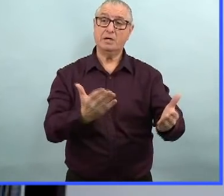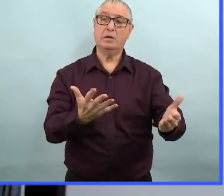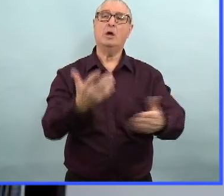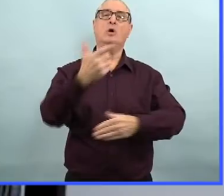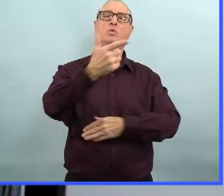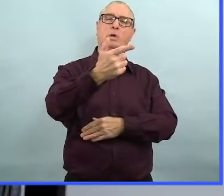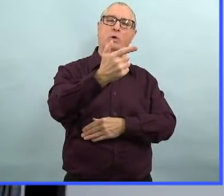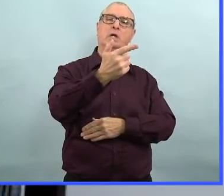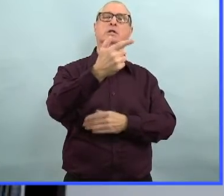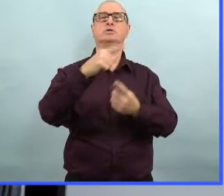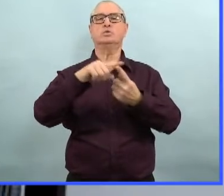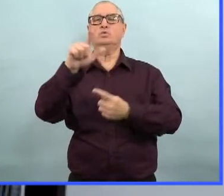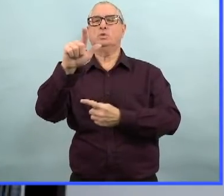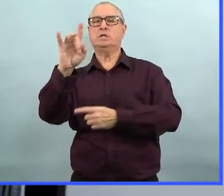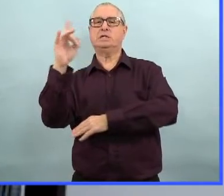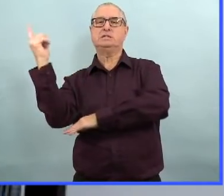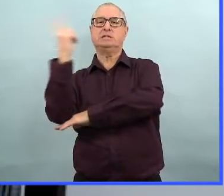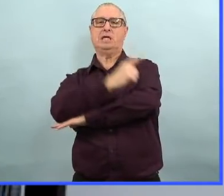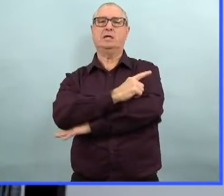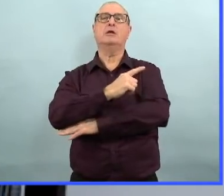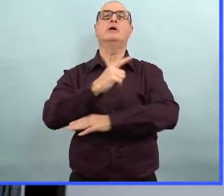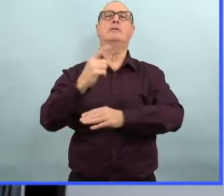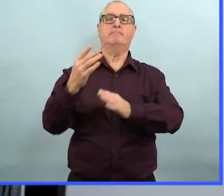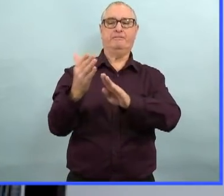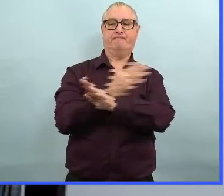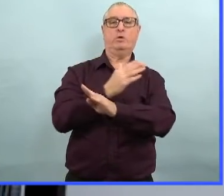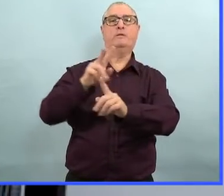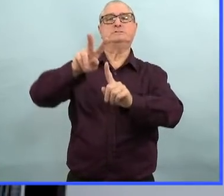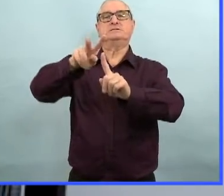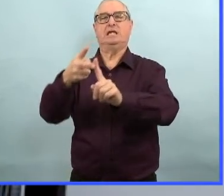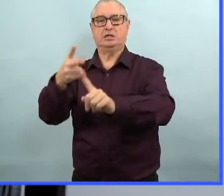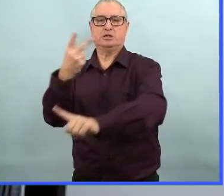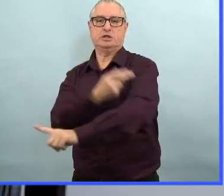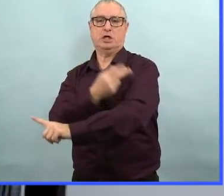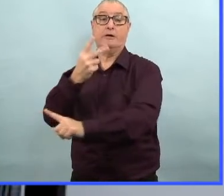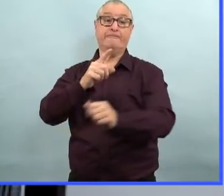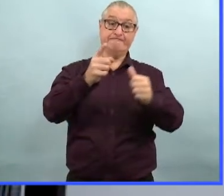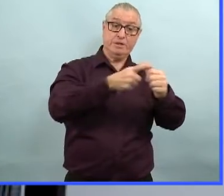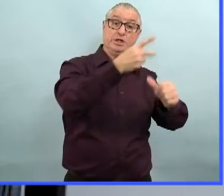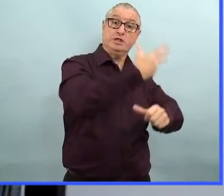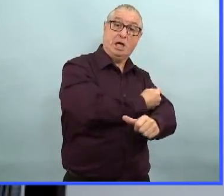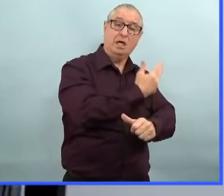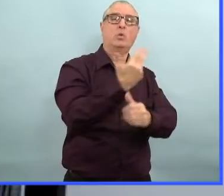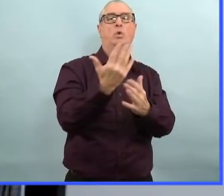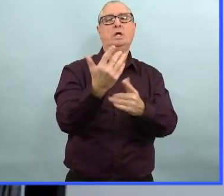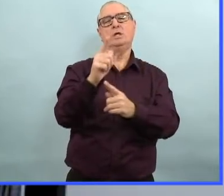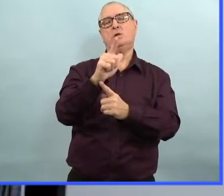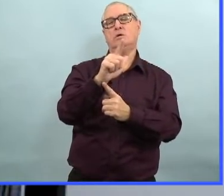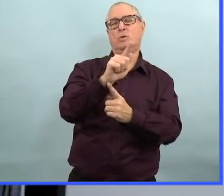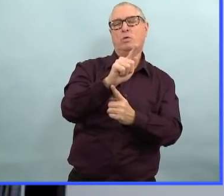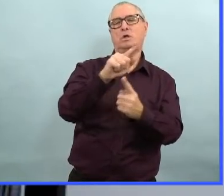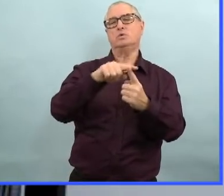of time today to review the guidance for people who are immunocompromised nasty or